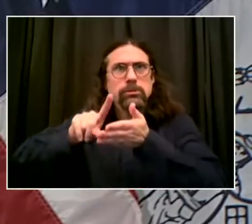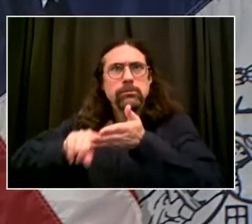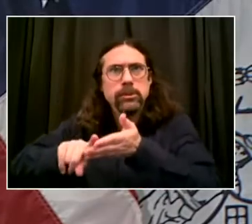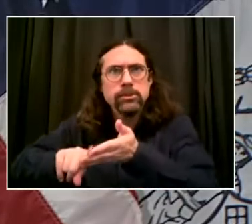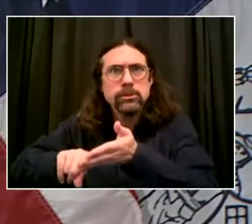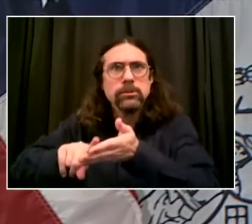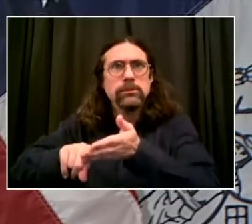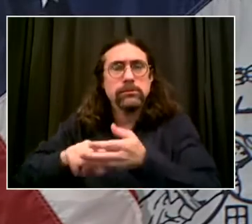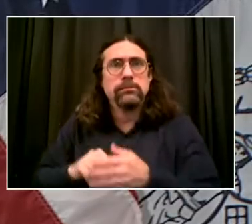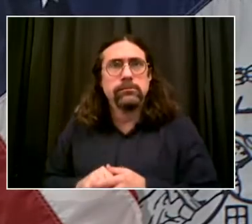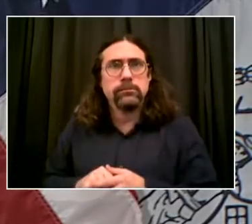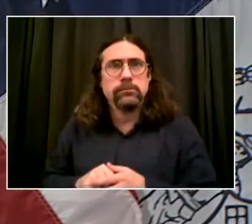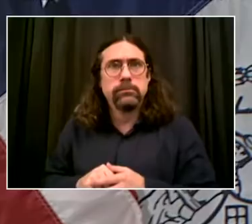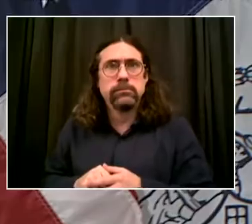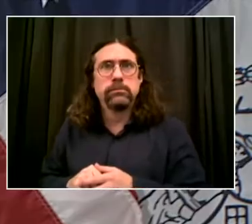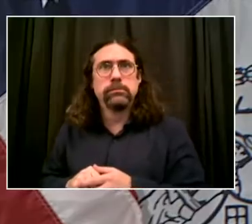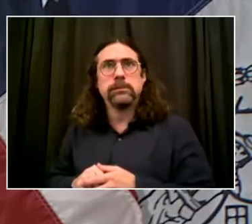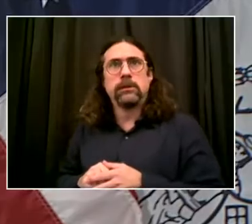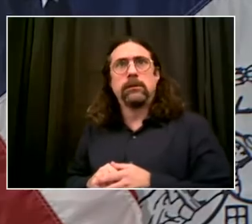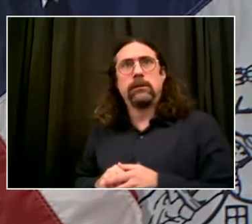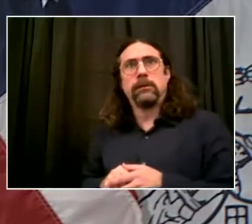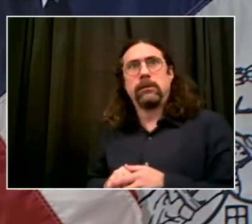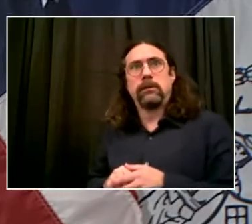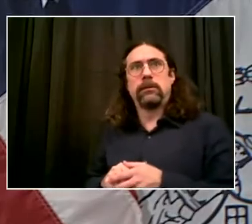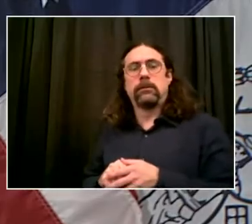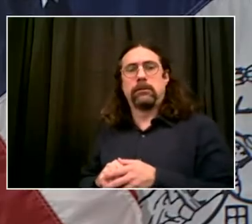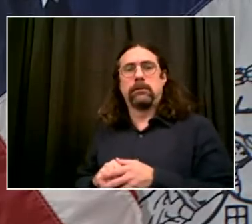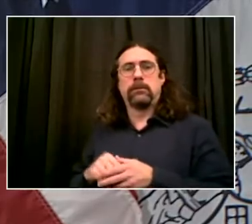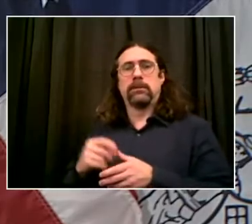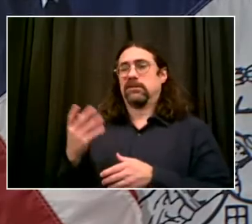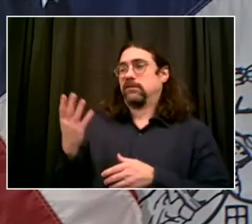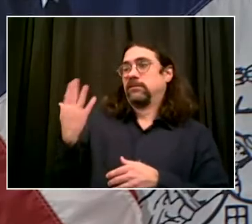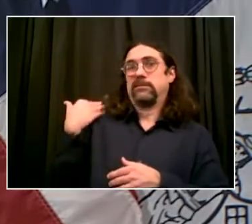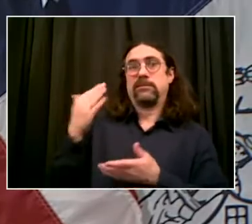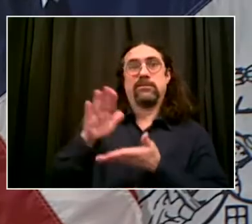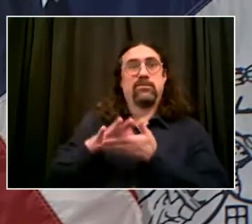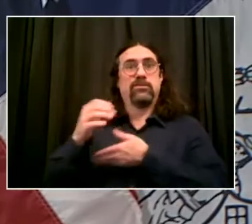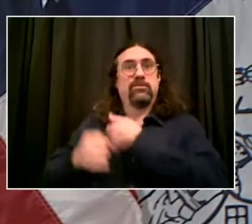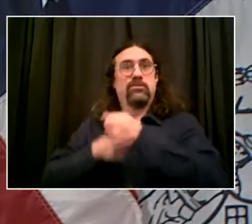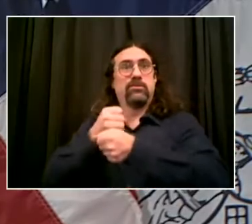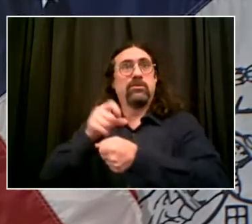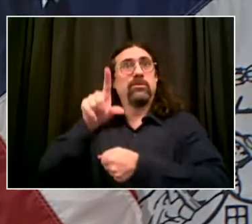HSCOOOL YEAR WAS DISRUPTED, MUCH OF THE SCHOOL YEAA, RTTHER E HASN'T BEEN MUCH IN PERSON LEARNING. CLEARLY THERE E IWLLLLB E SOME CATCH UP.